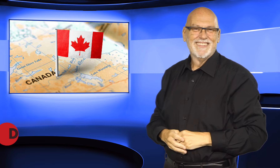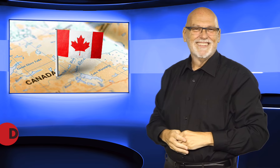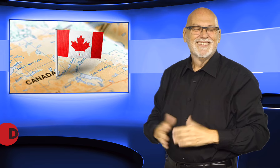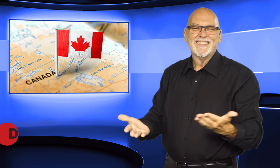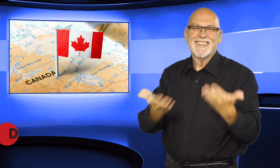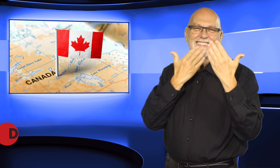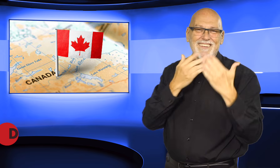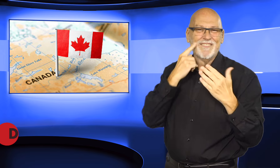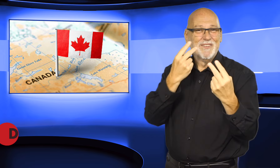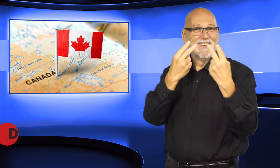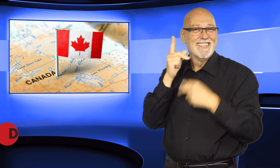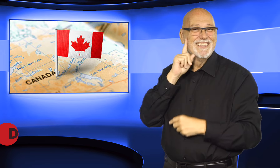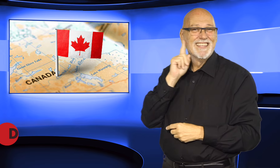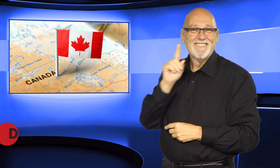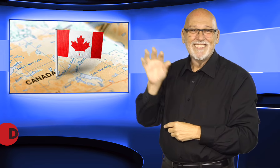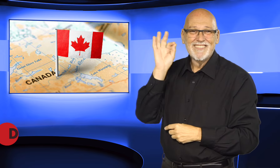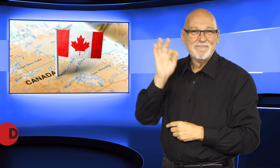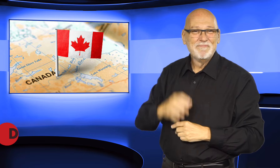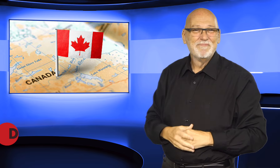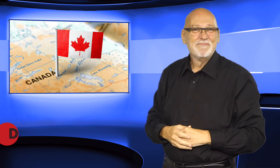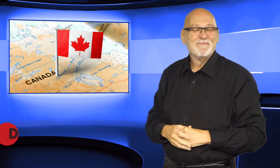Thank you for watching DeafDots.